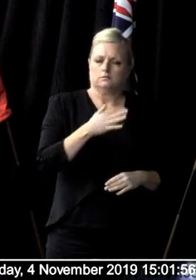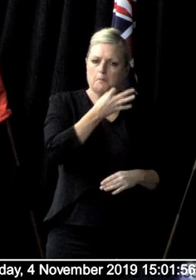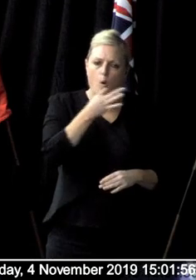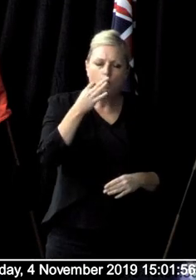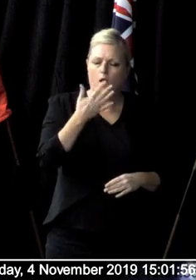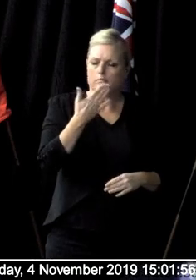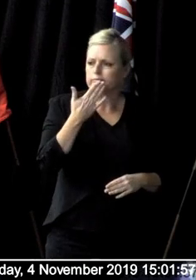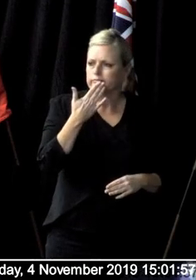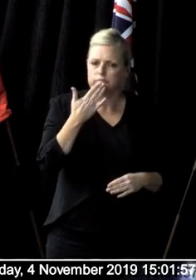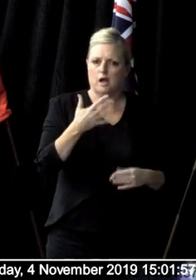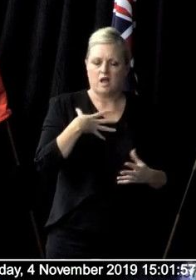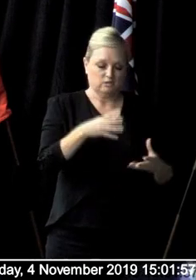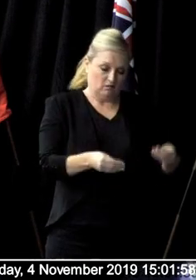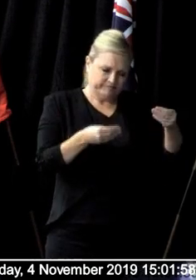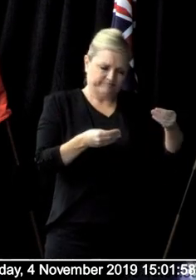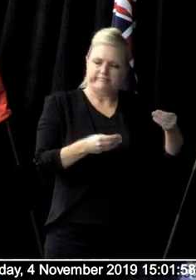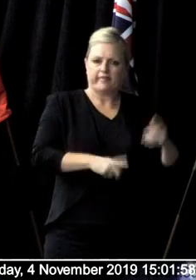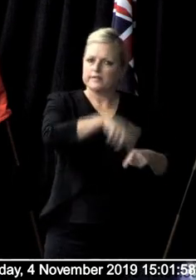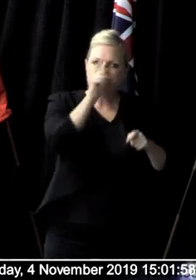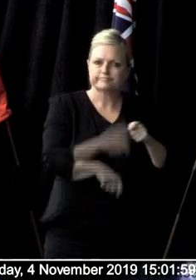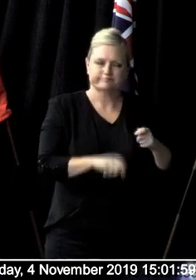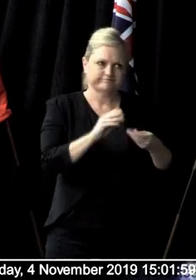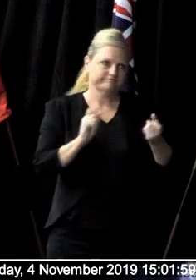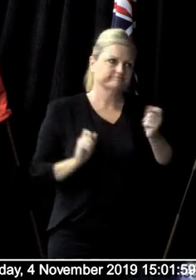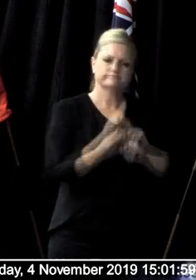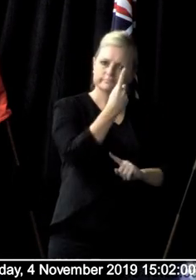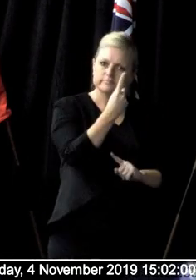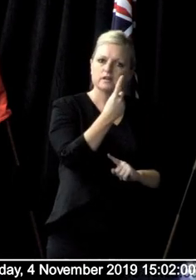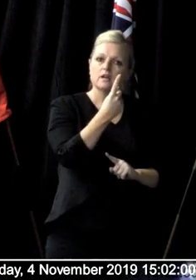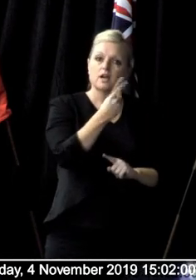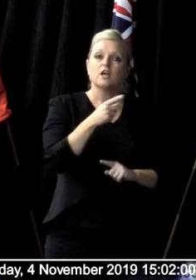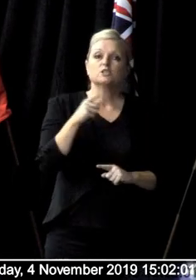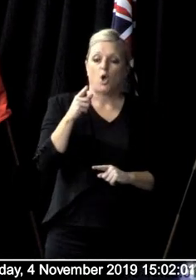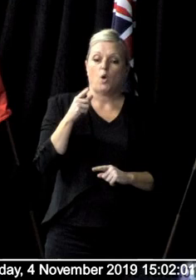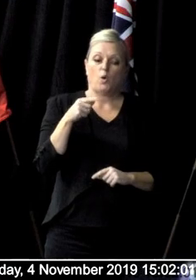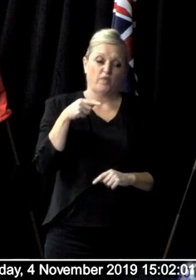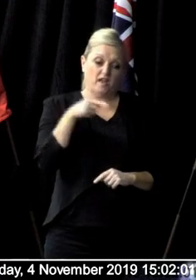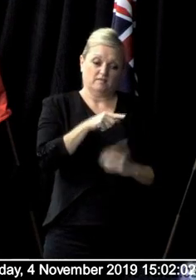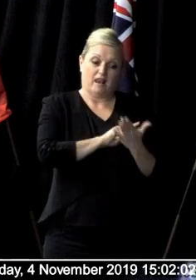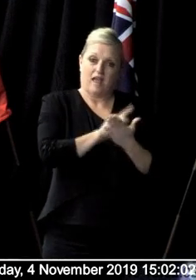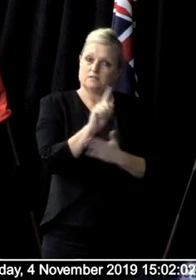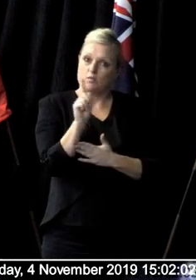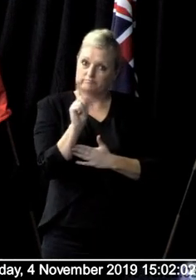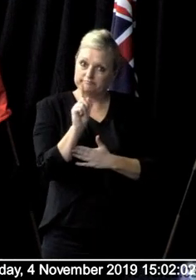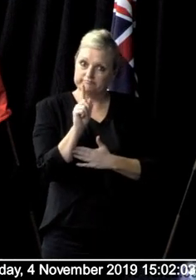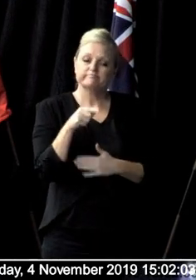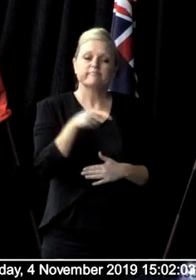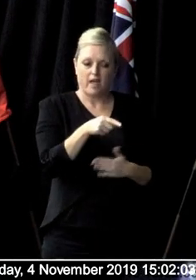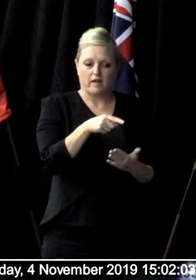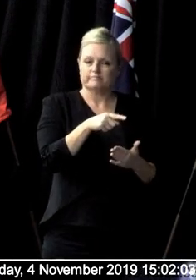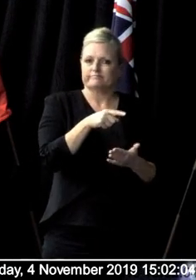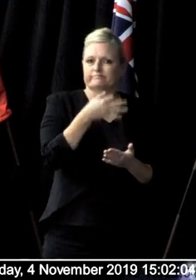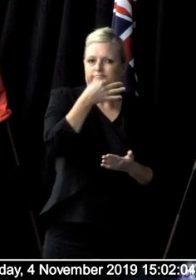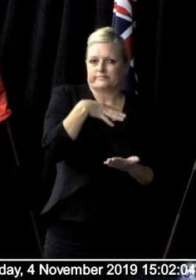ripped up those sheets and has been kind of given a suspension as a result of